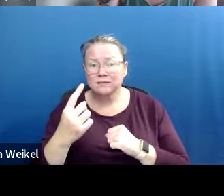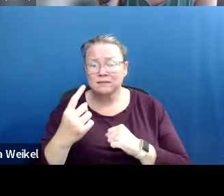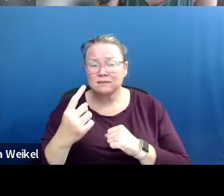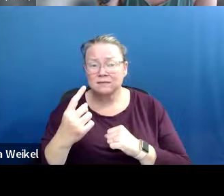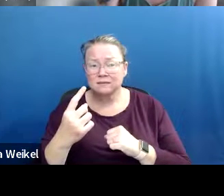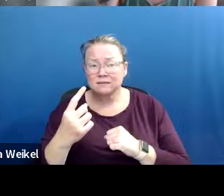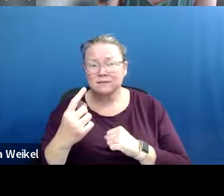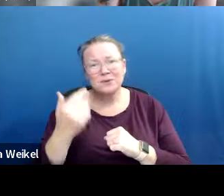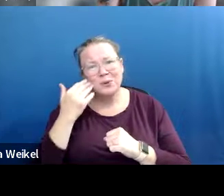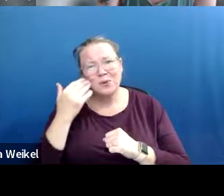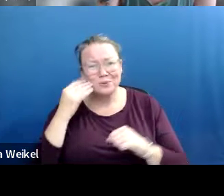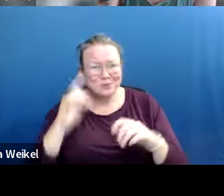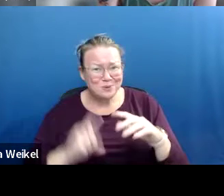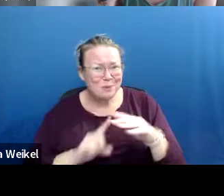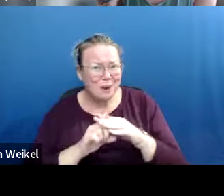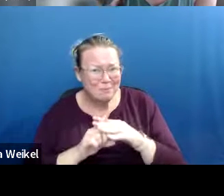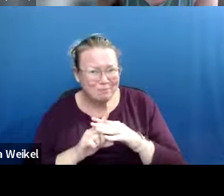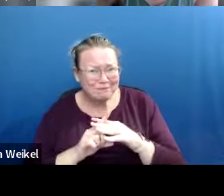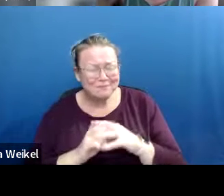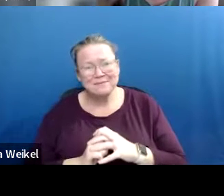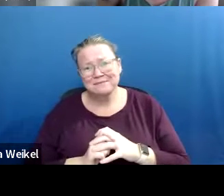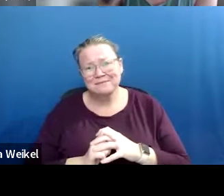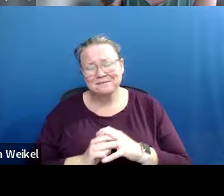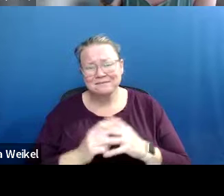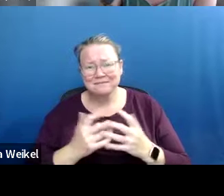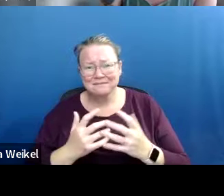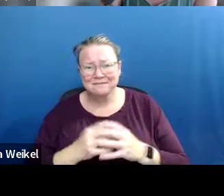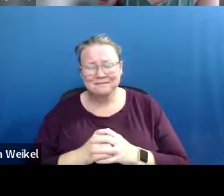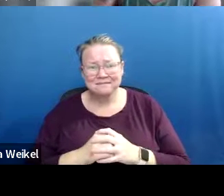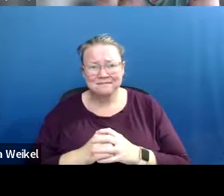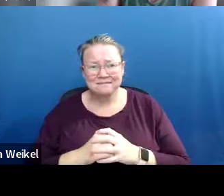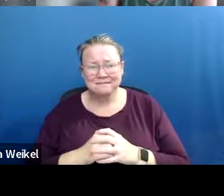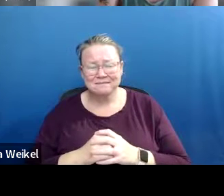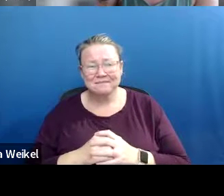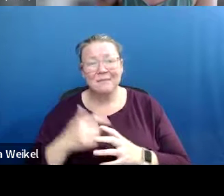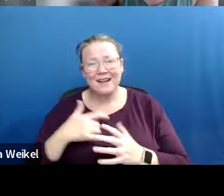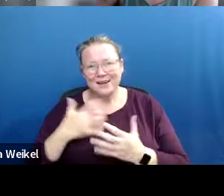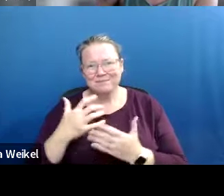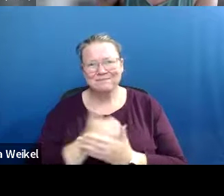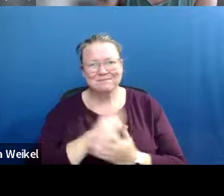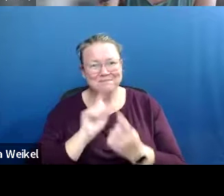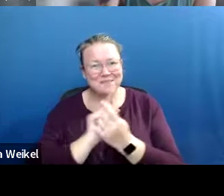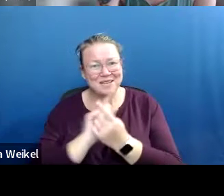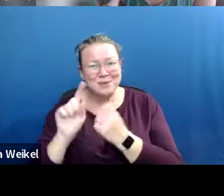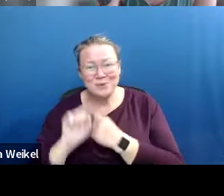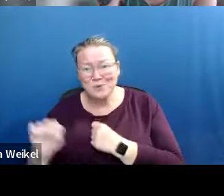Harm (He/Him): you know, showed up. And Harm (He/Him): I got to meet all of you, and these are some